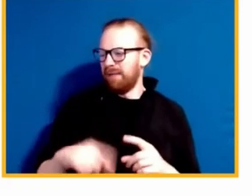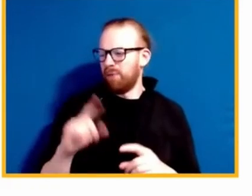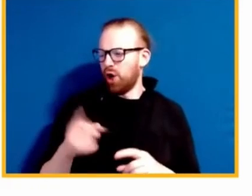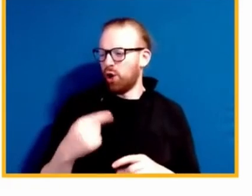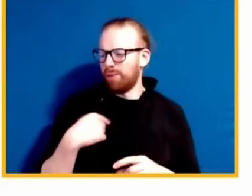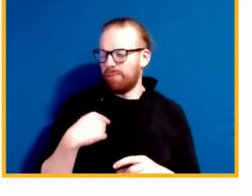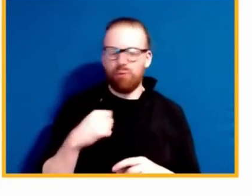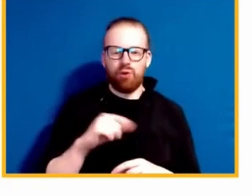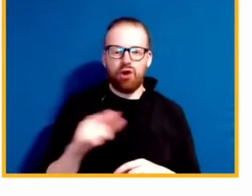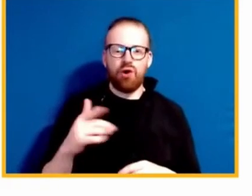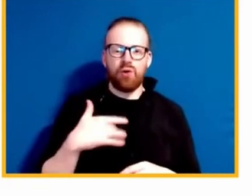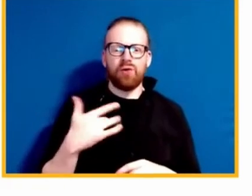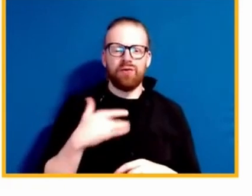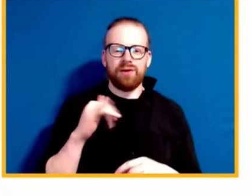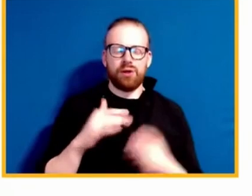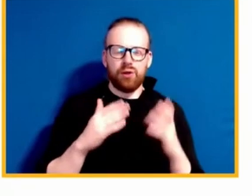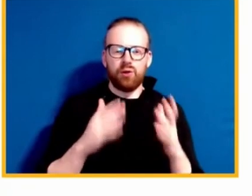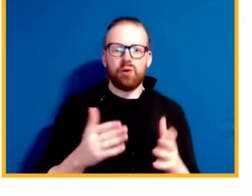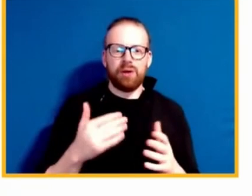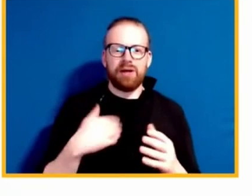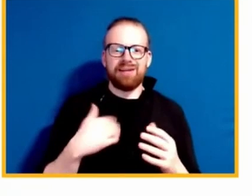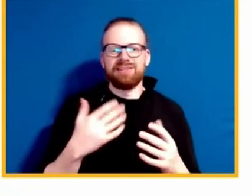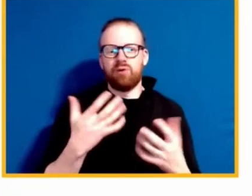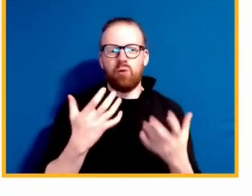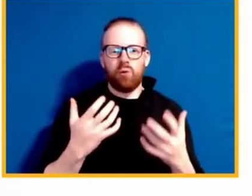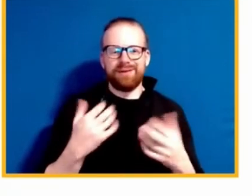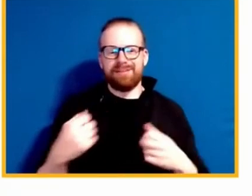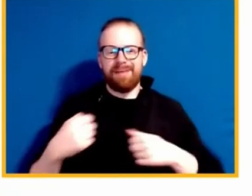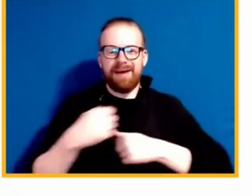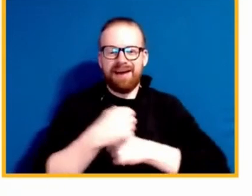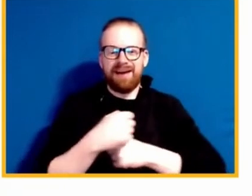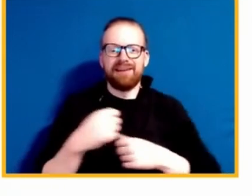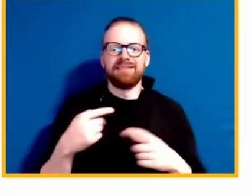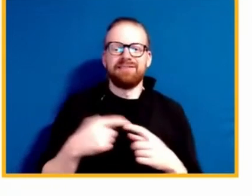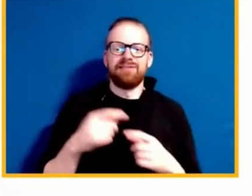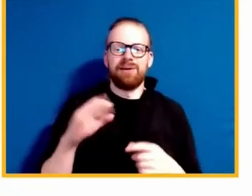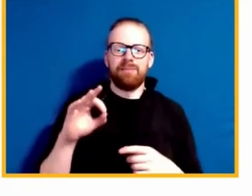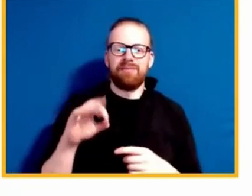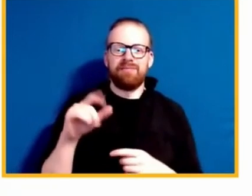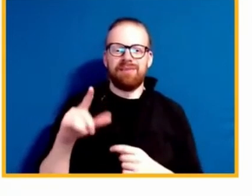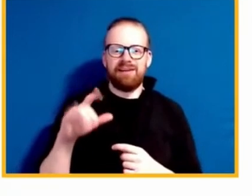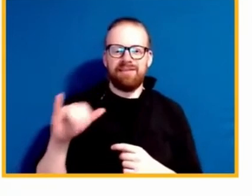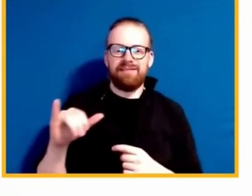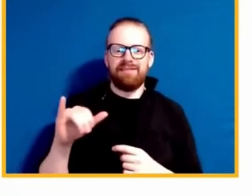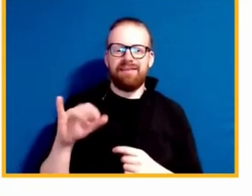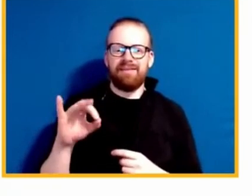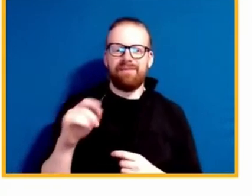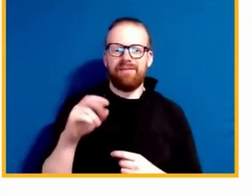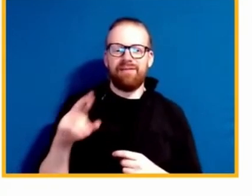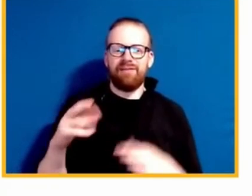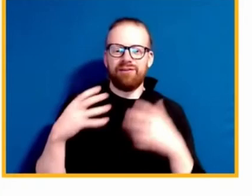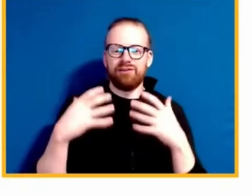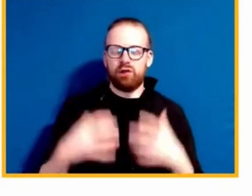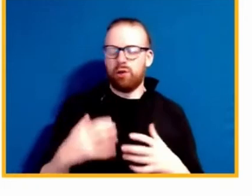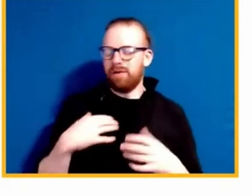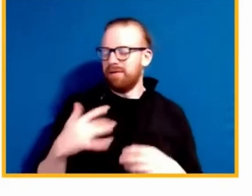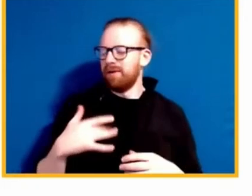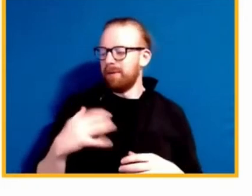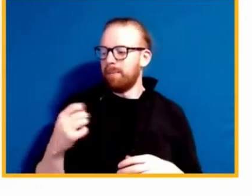I think all of us out there could be using some warm and fluffy fursuit hugs to you know remind us of the good times and getting back to normal. Exactly, yeah.